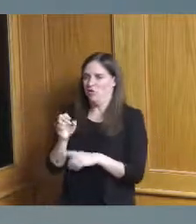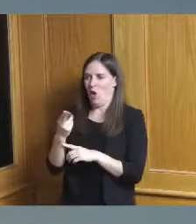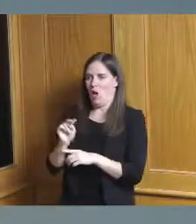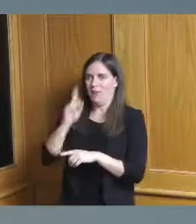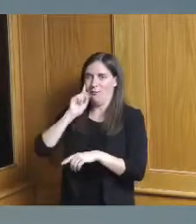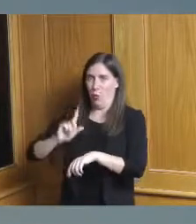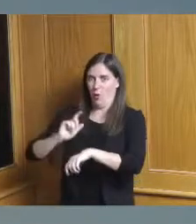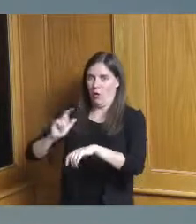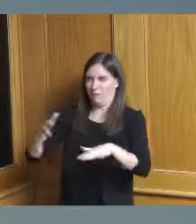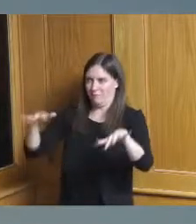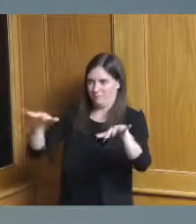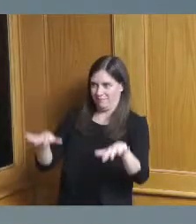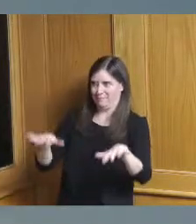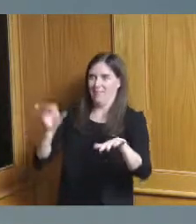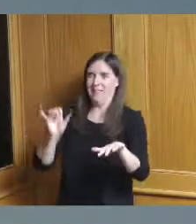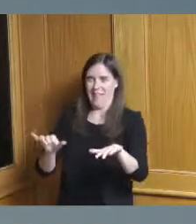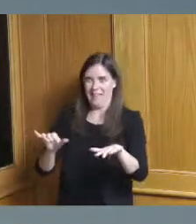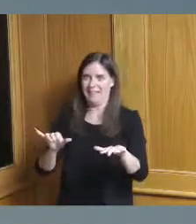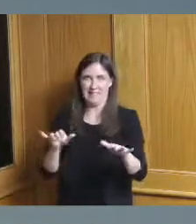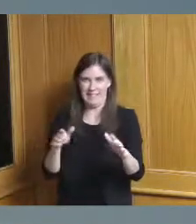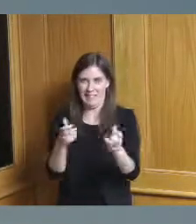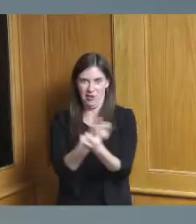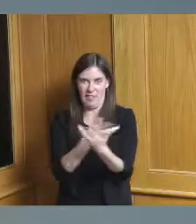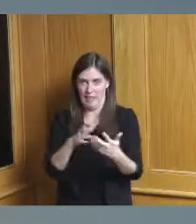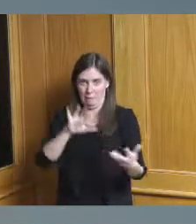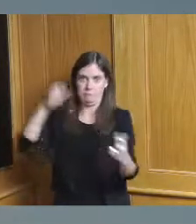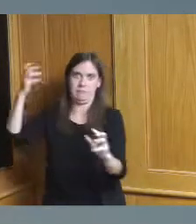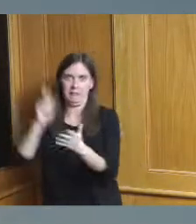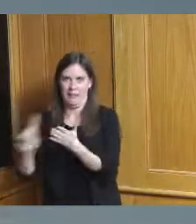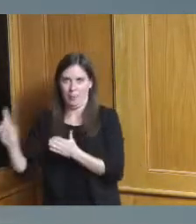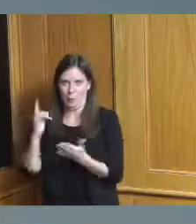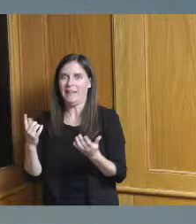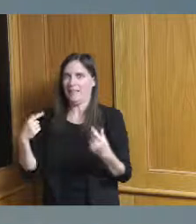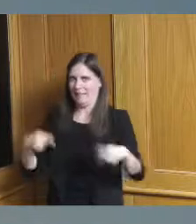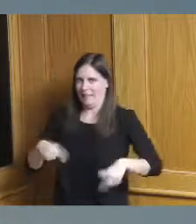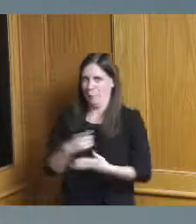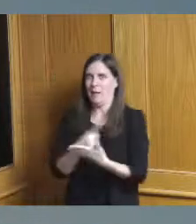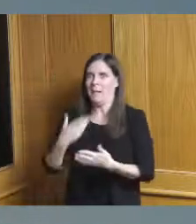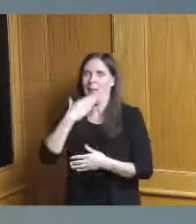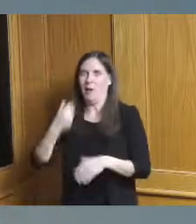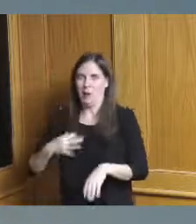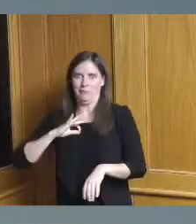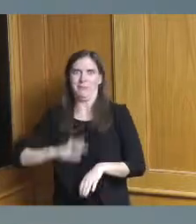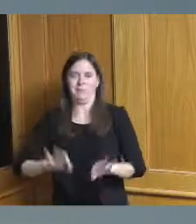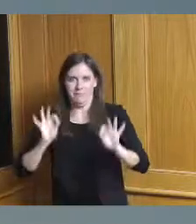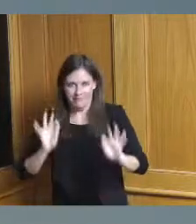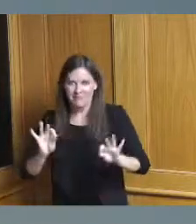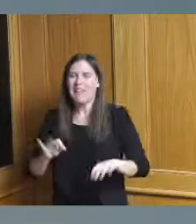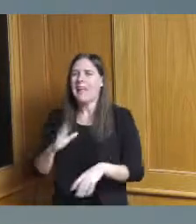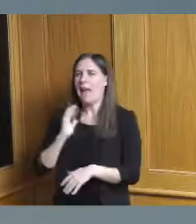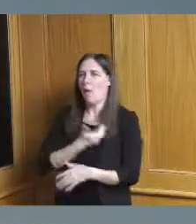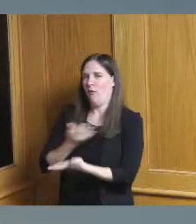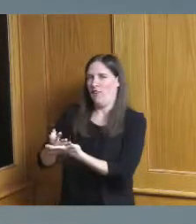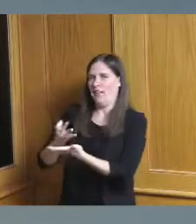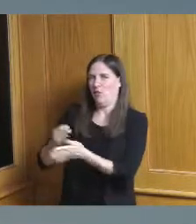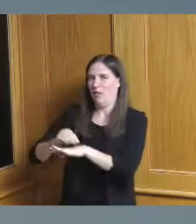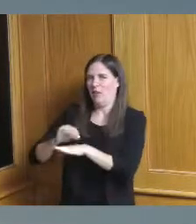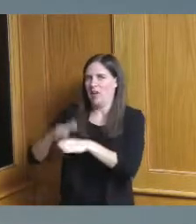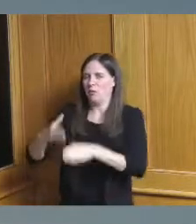settling that environment down significantly and our financial advisor PFM as well so